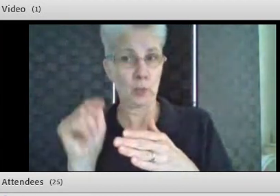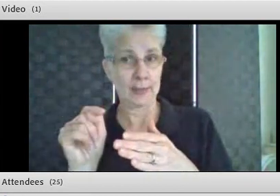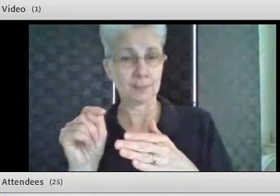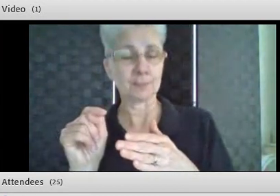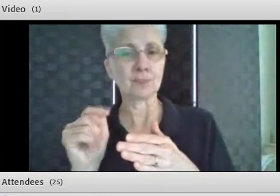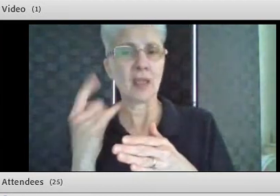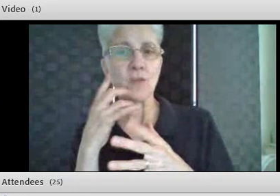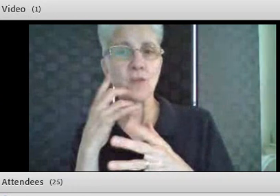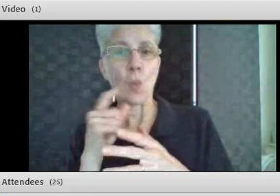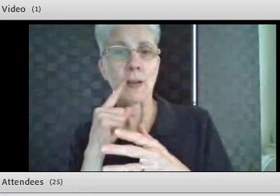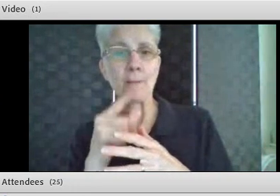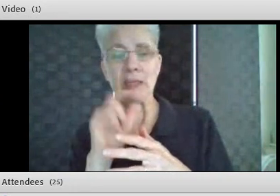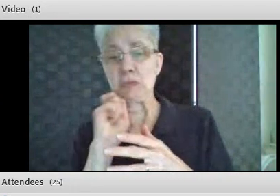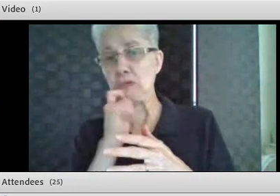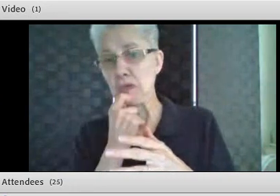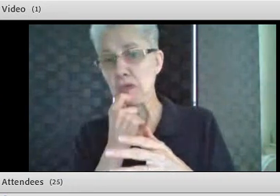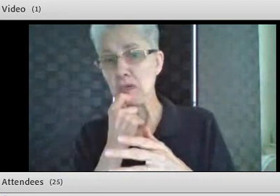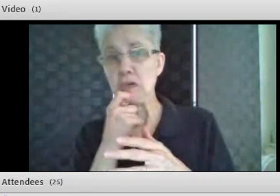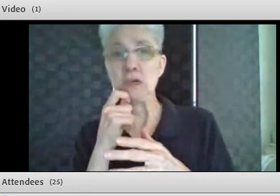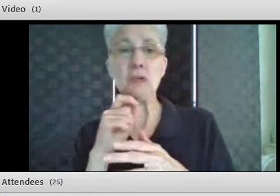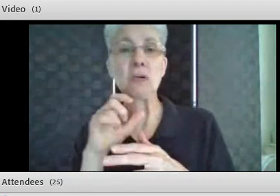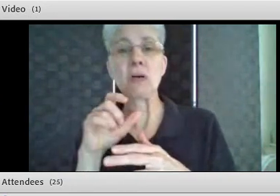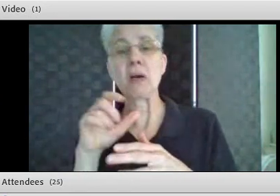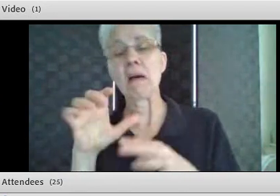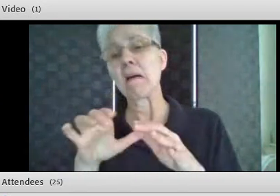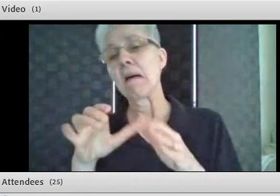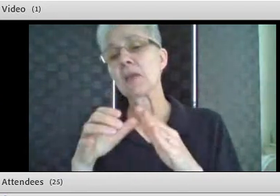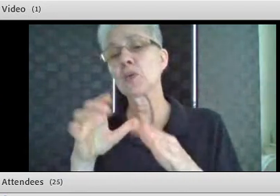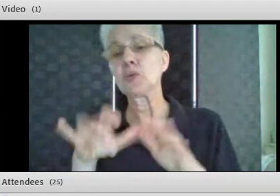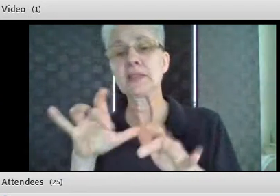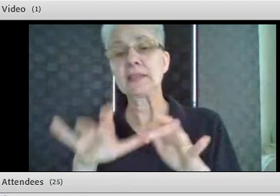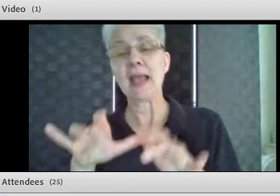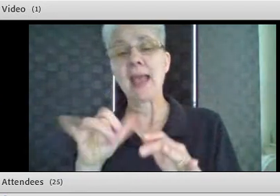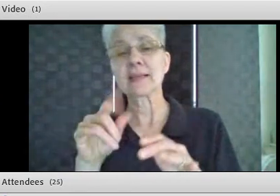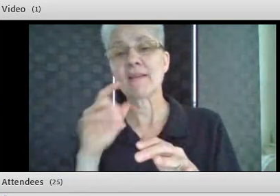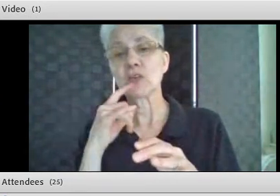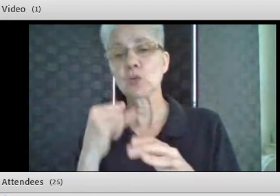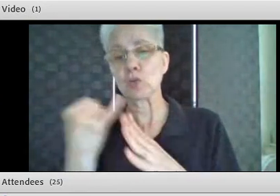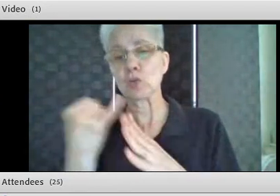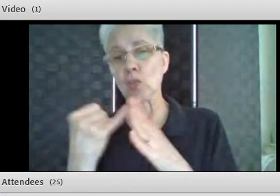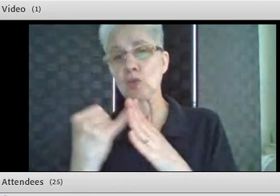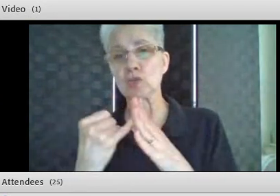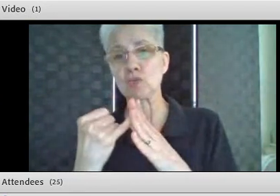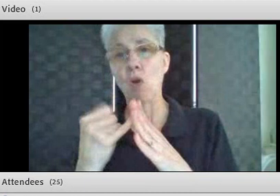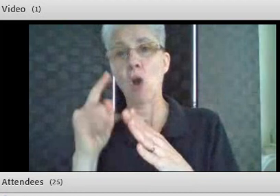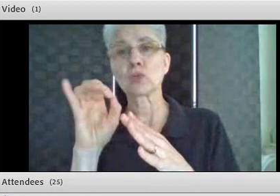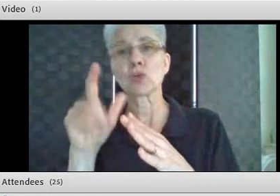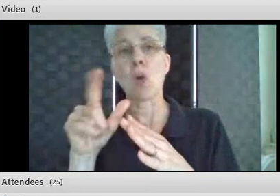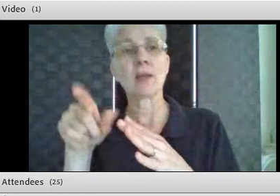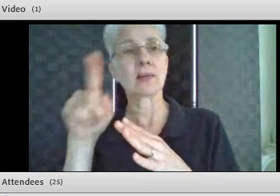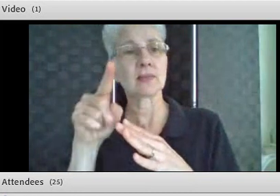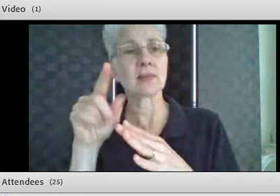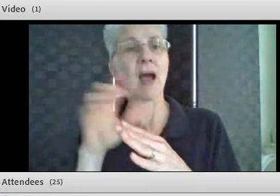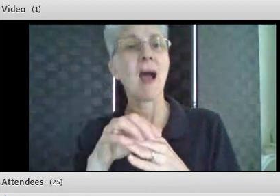is just kind of poll the room and see where everybody is at. Hilary: There's a couple ways that you can do it.